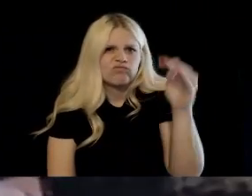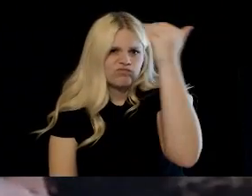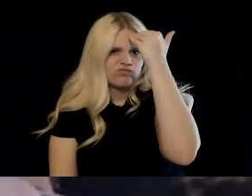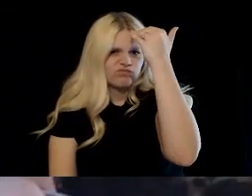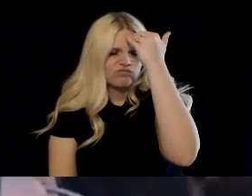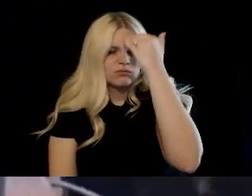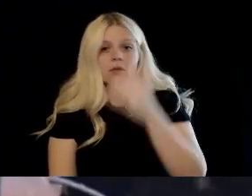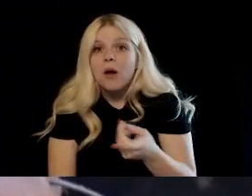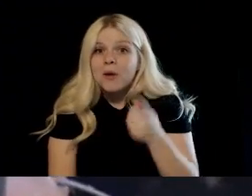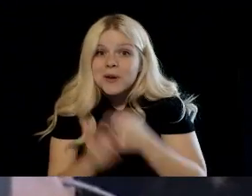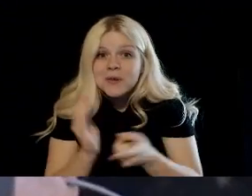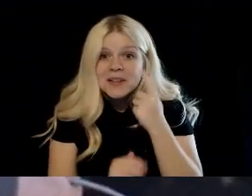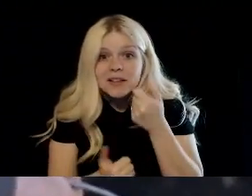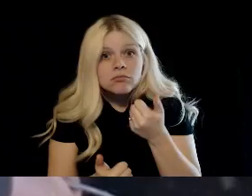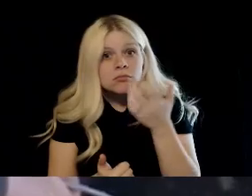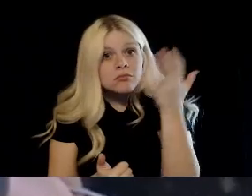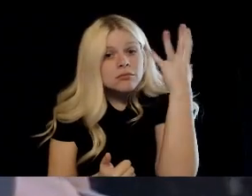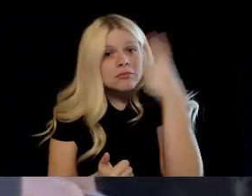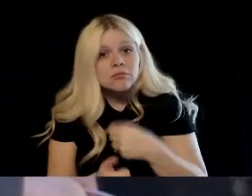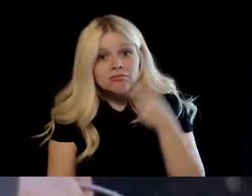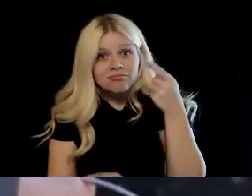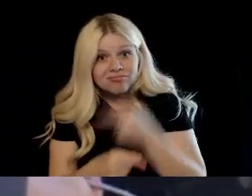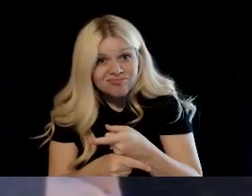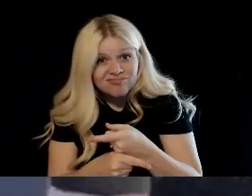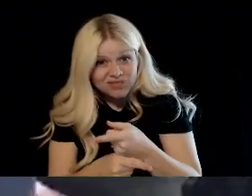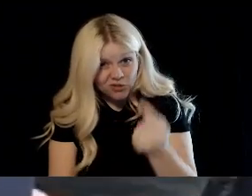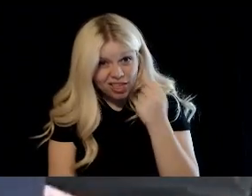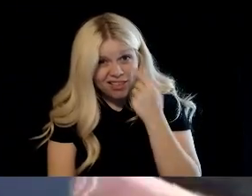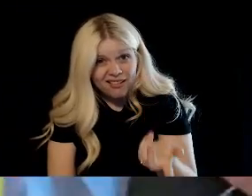Erica: What do you think? Is that a work of art or what? Yeah, we're getting- we're getting some good